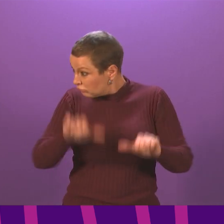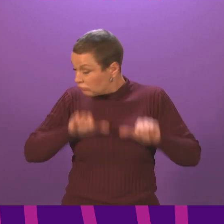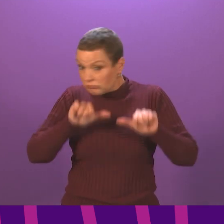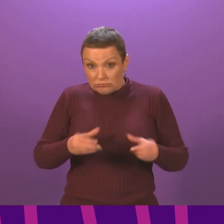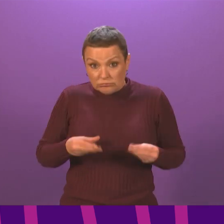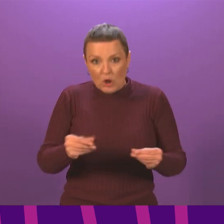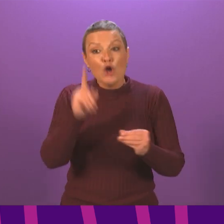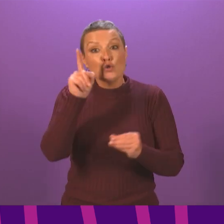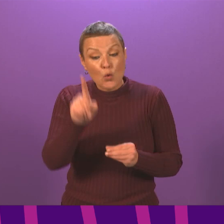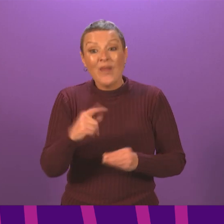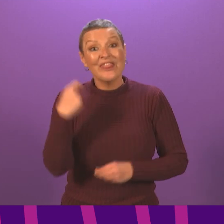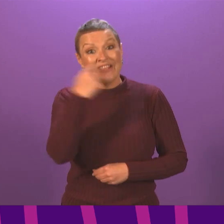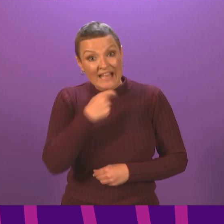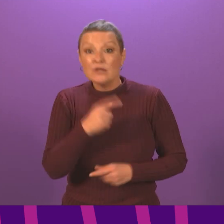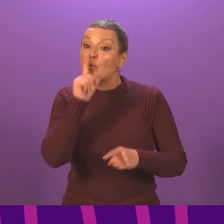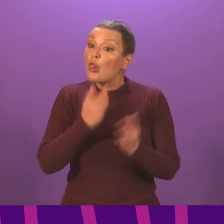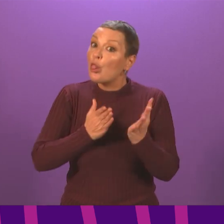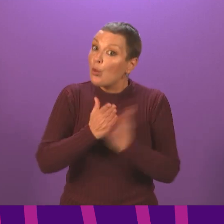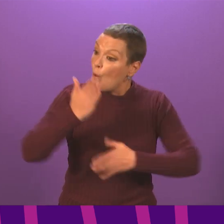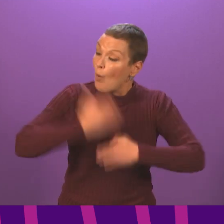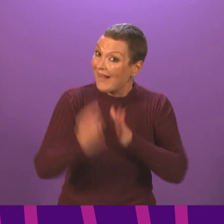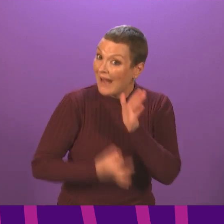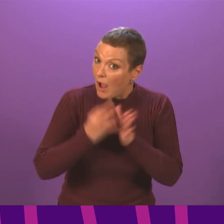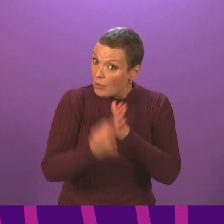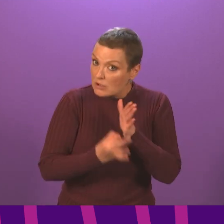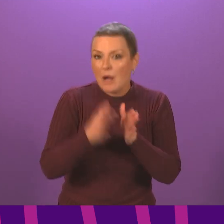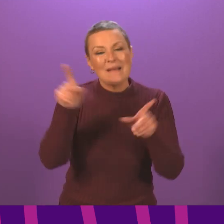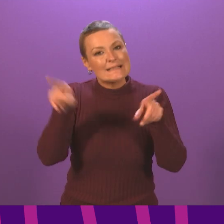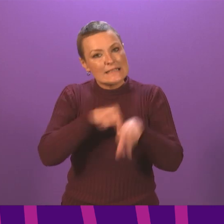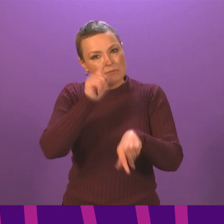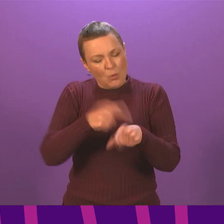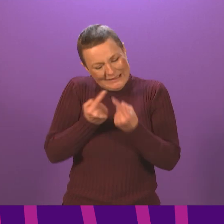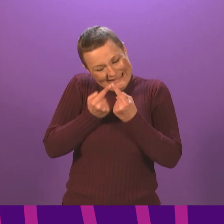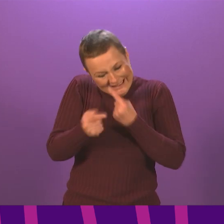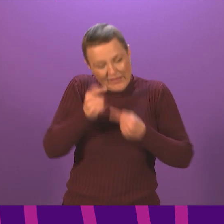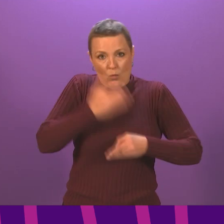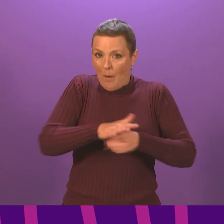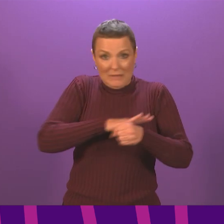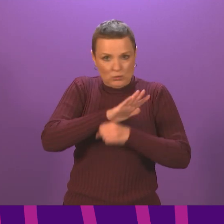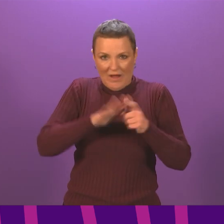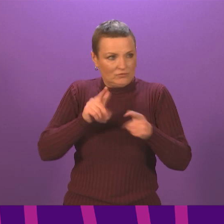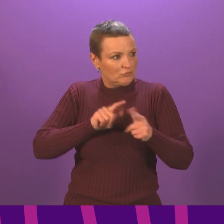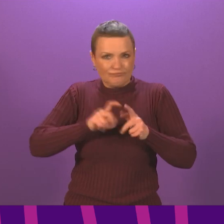to make sure that we test those individuals in shifts and as close to the workplace as we can.